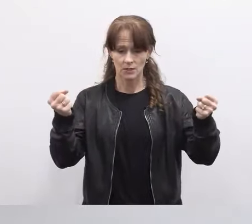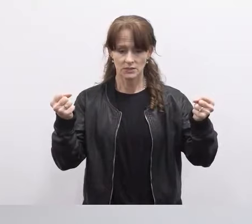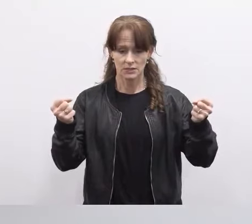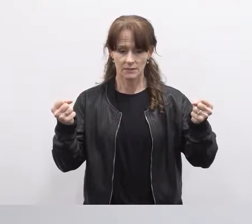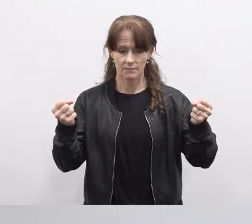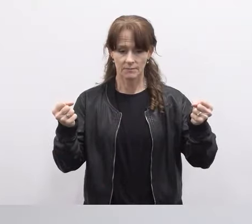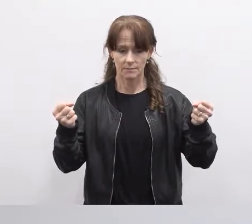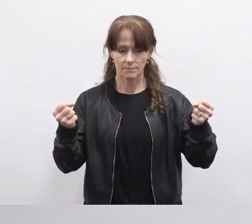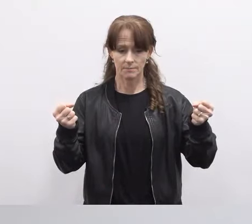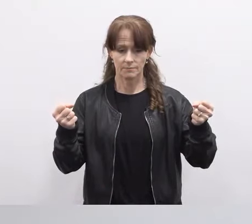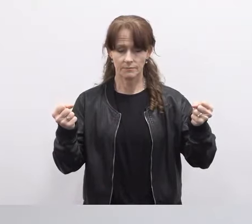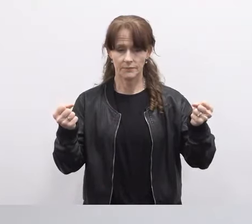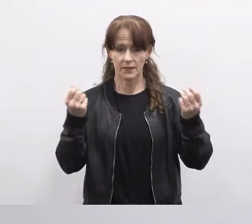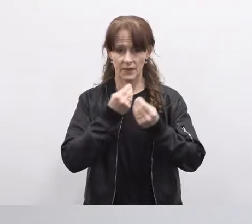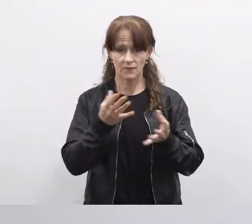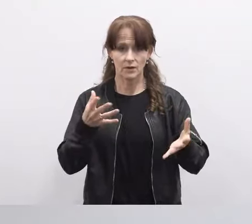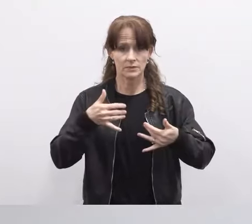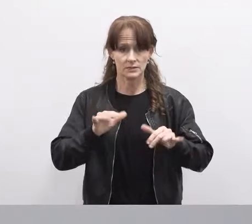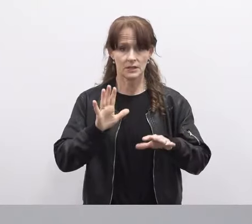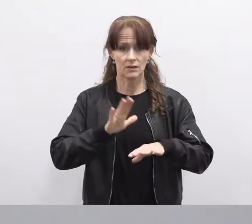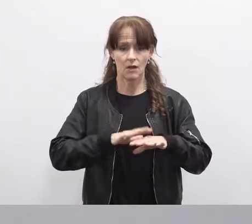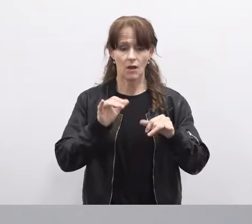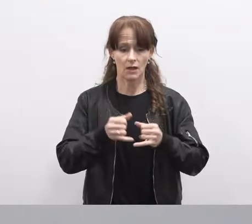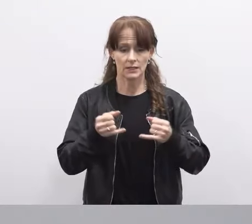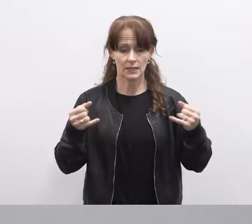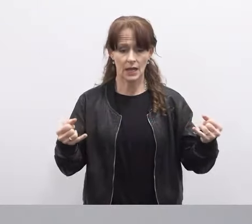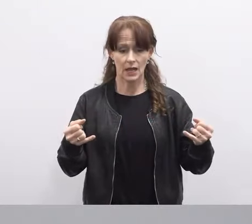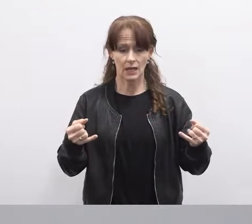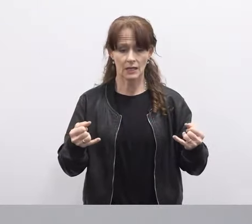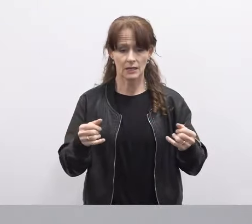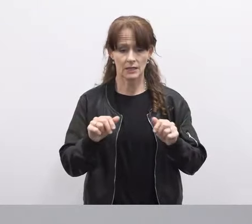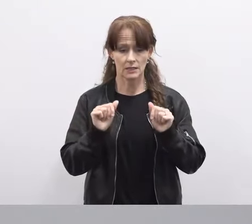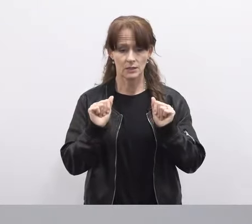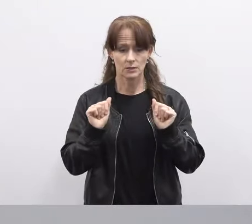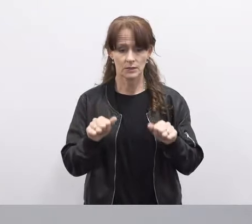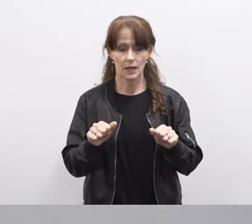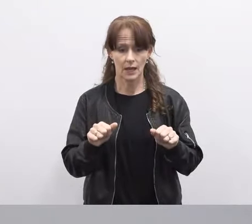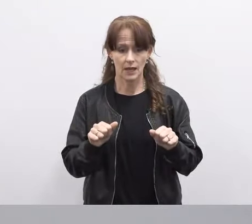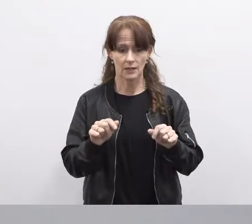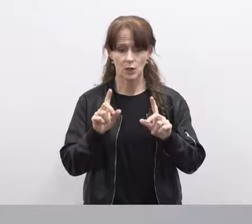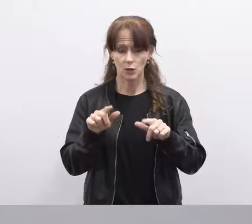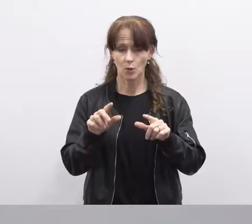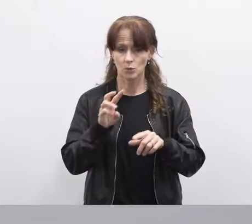and all the information is still online. You can go to the website